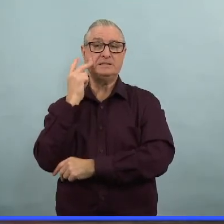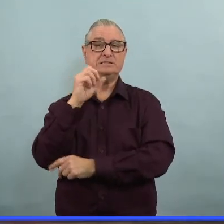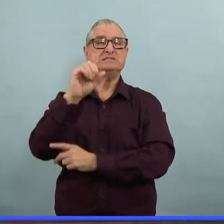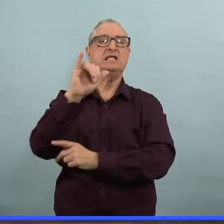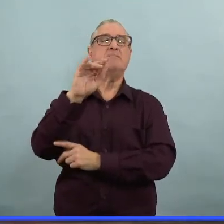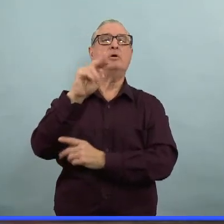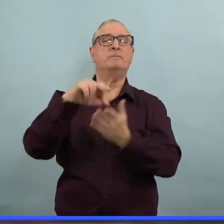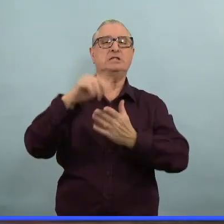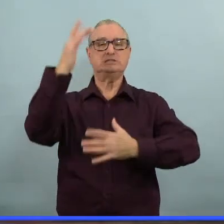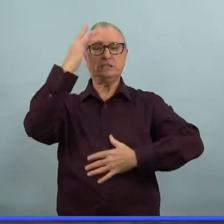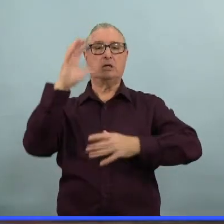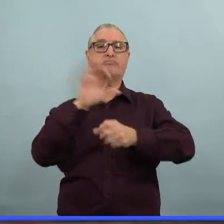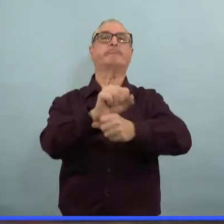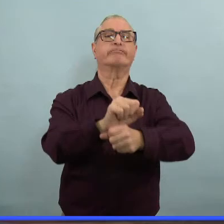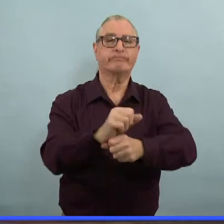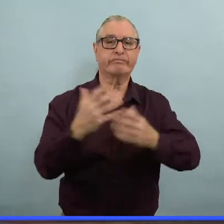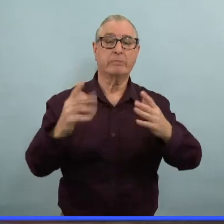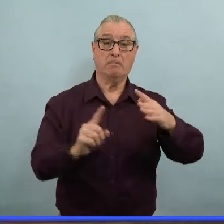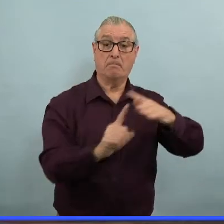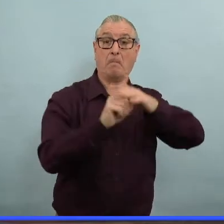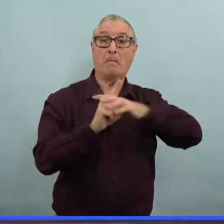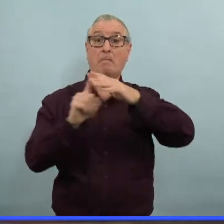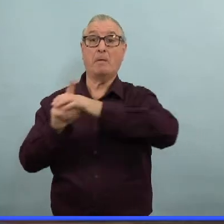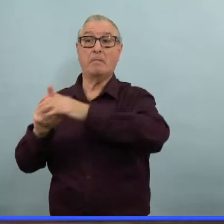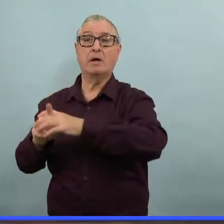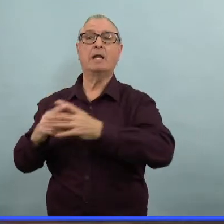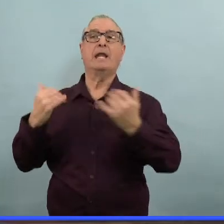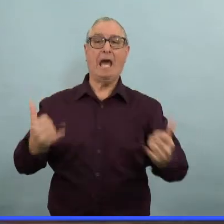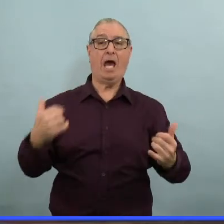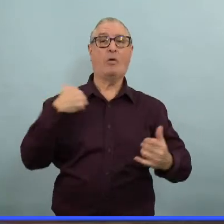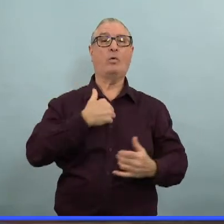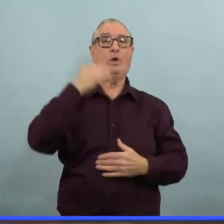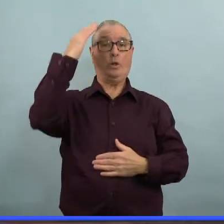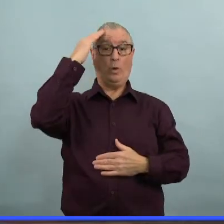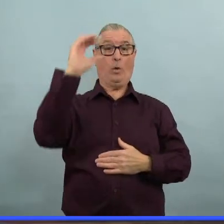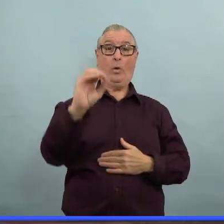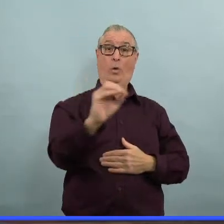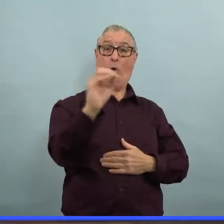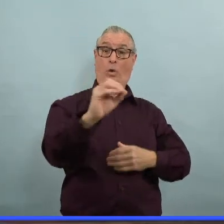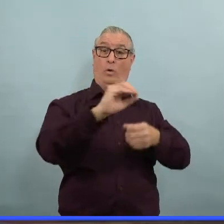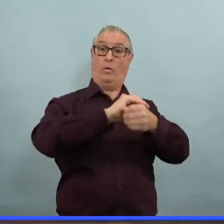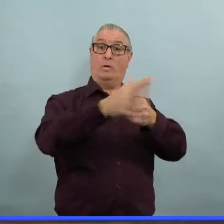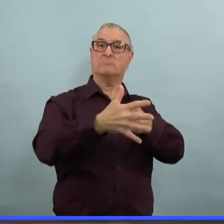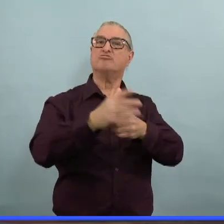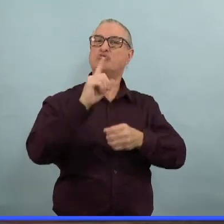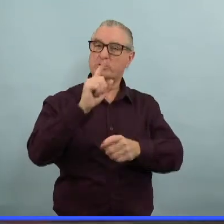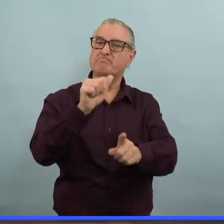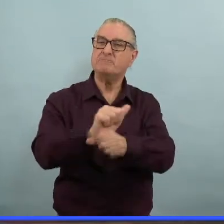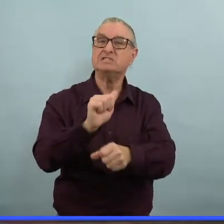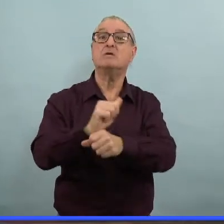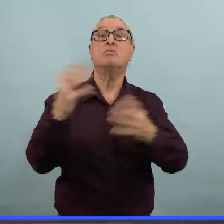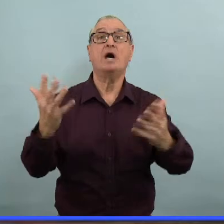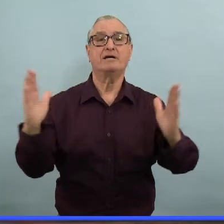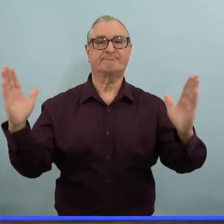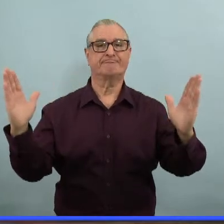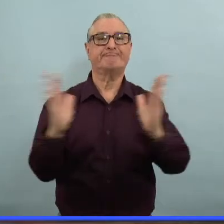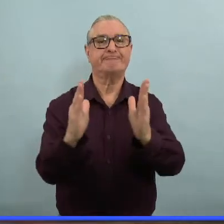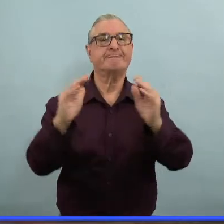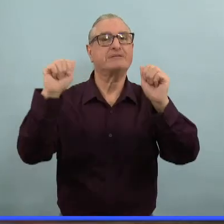these are only in place uh temporarily so we still maintain the proof of vaccination requirements